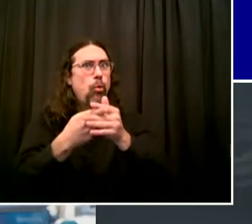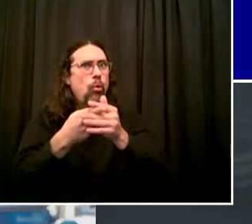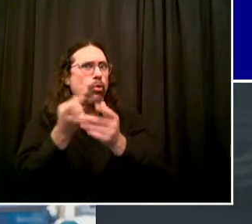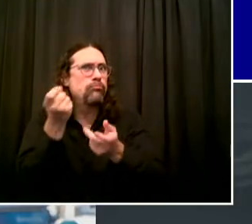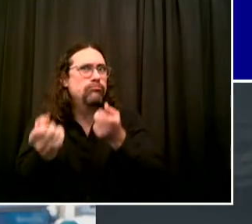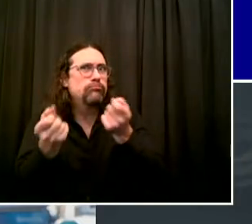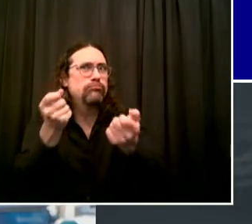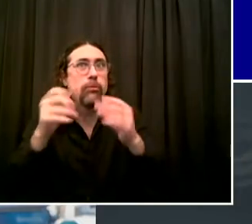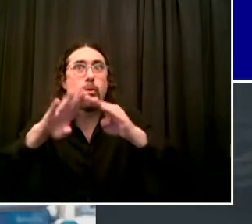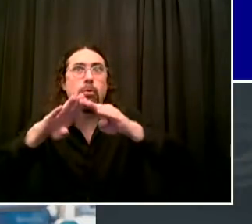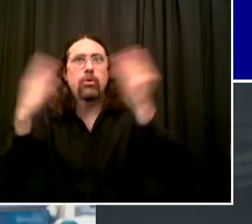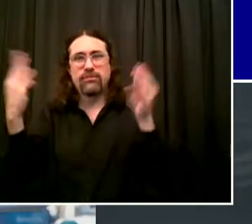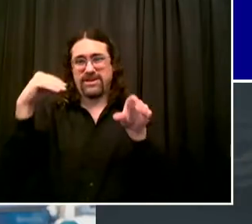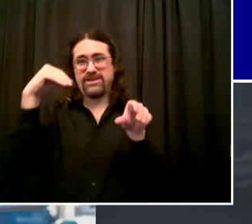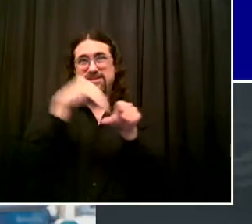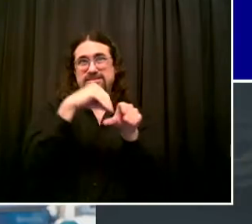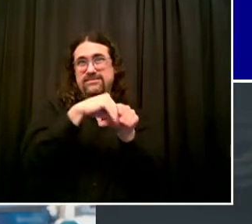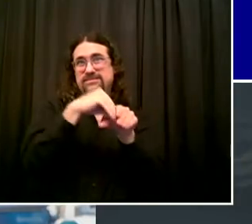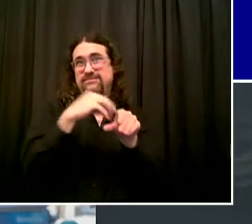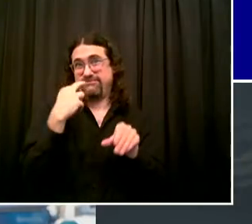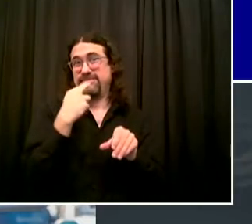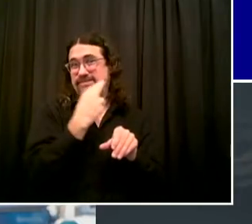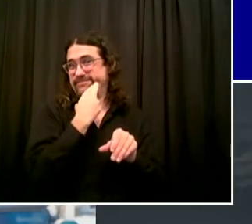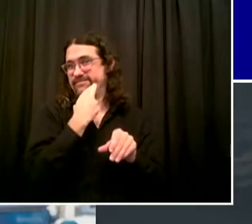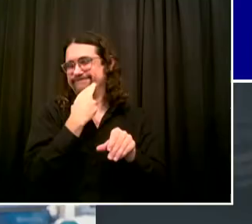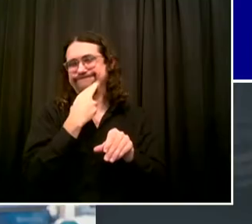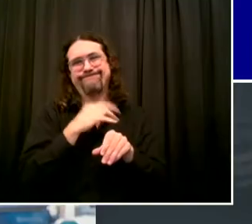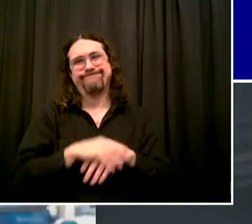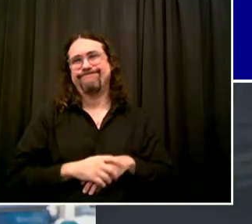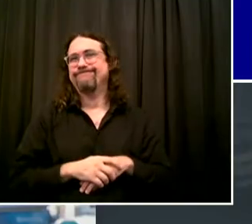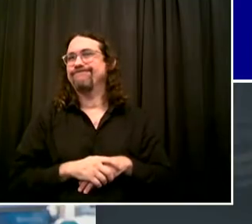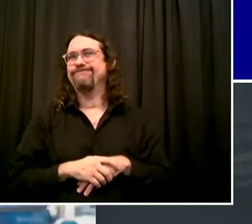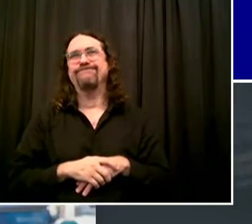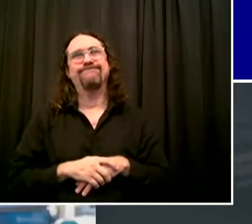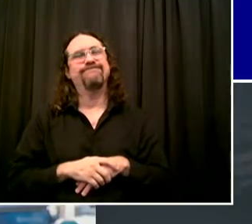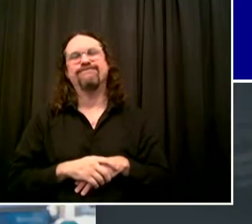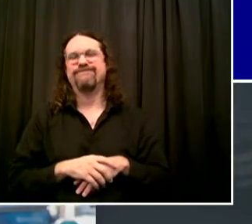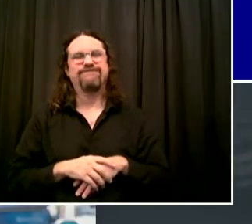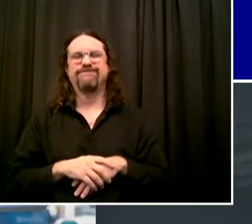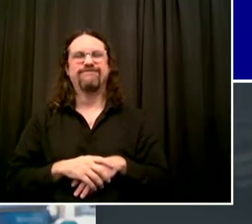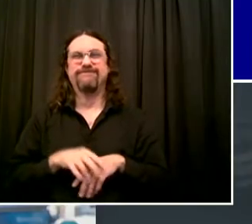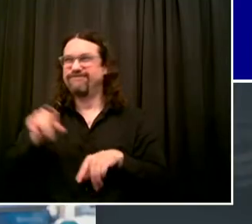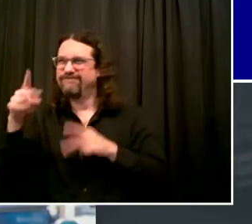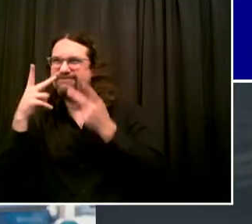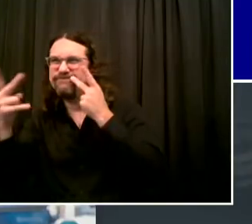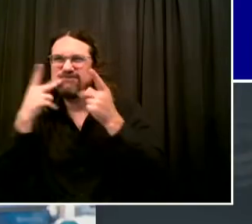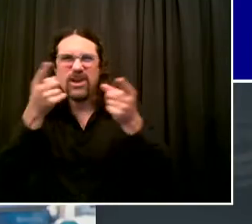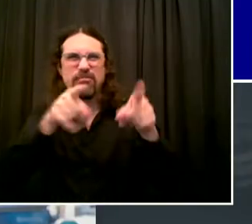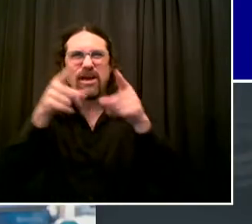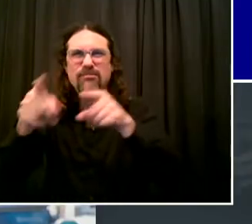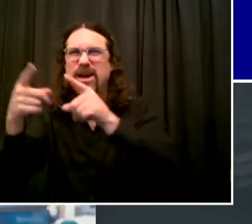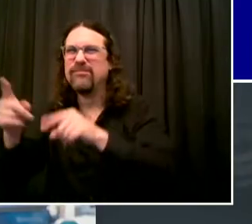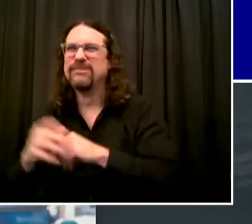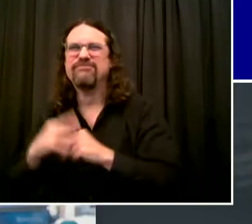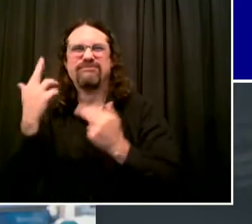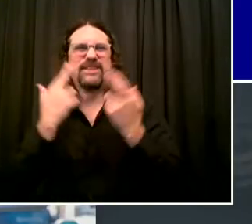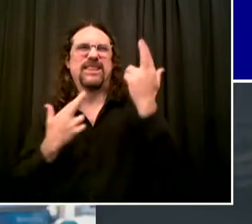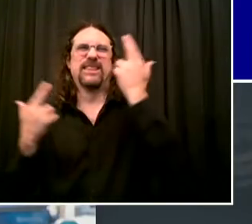WITTHH E STATE OF NEW YORK AND WORK THROUGHOUT THIS CRISIS AND WE WILL FIGURE OUT WHAT IS THE RIGHT WAY TO DO